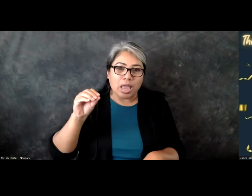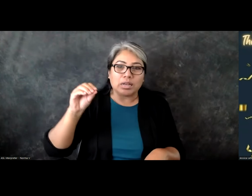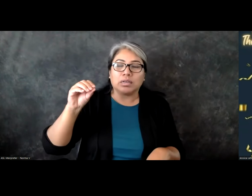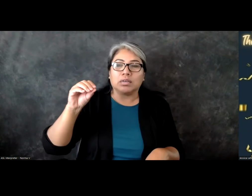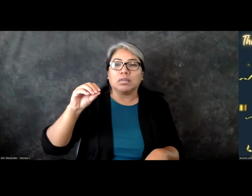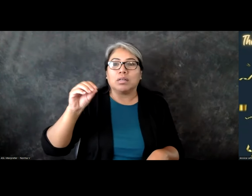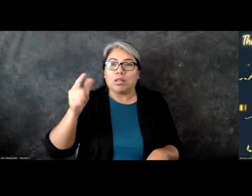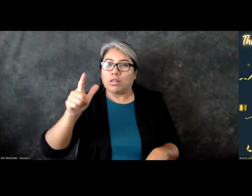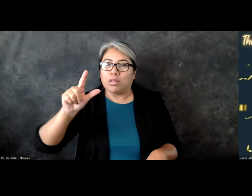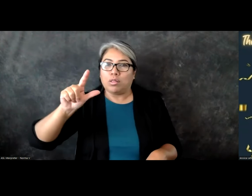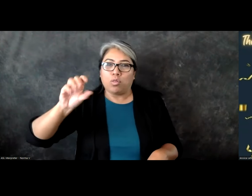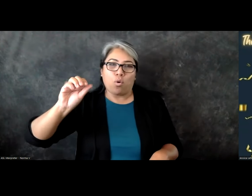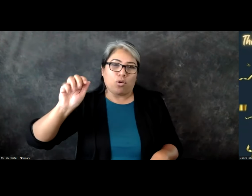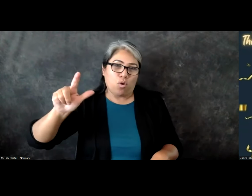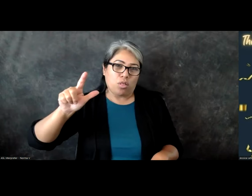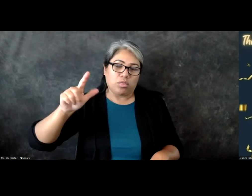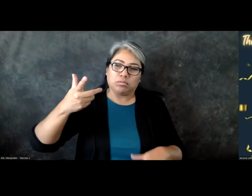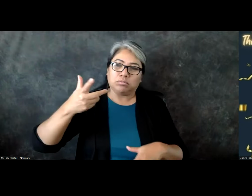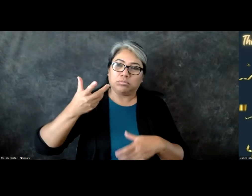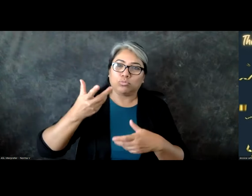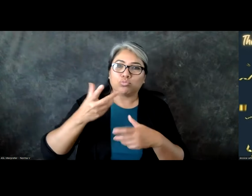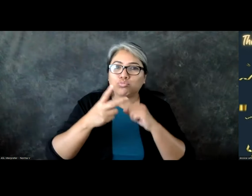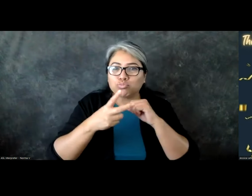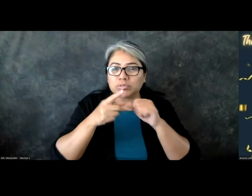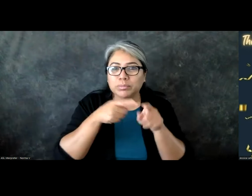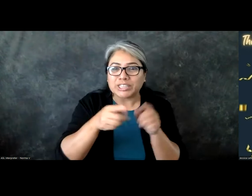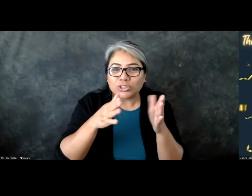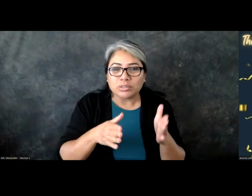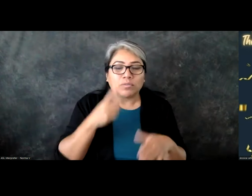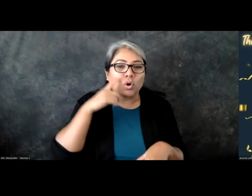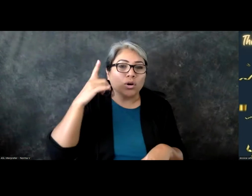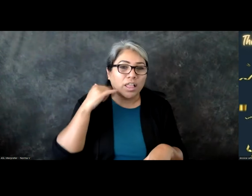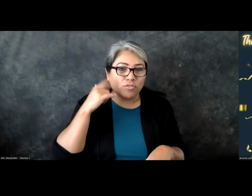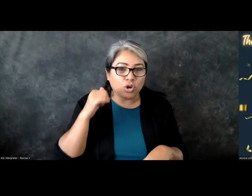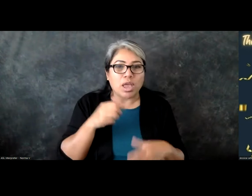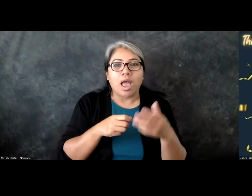speakers with us. Bea Layugan who is an advocacy and lawyer